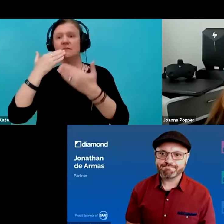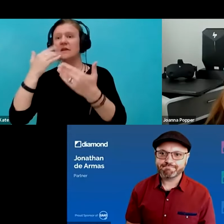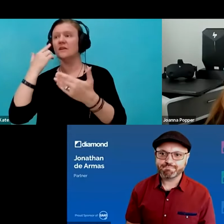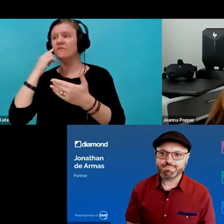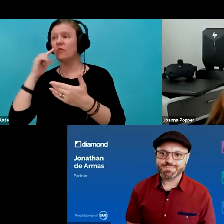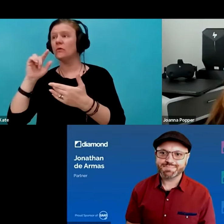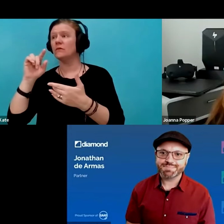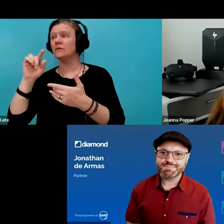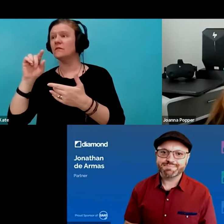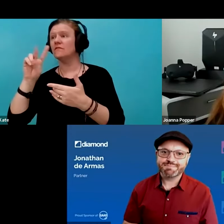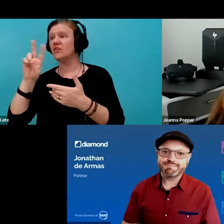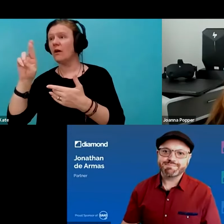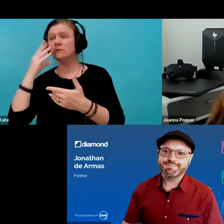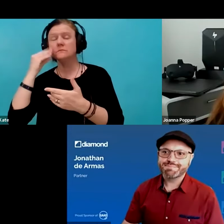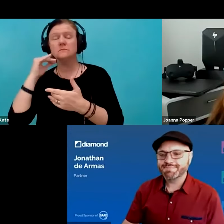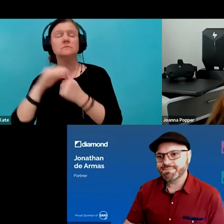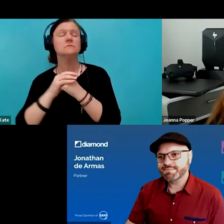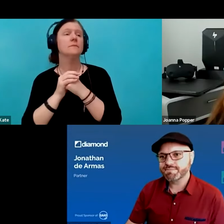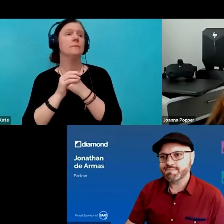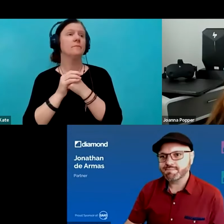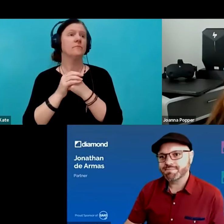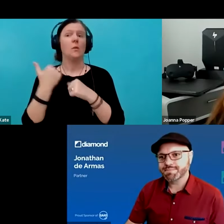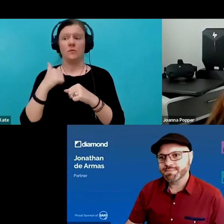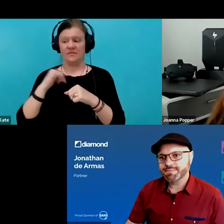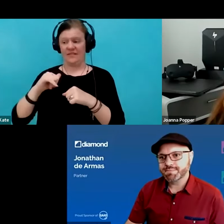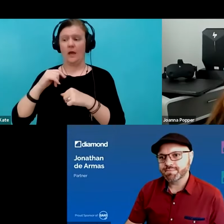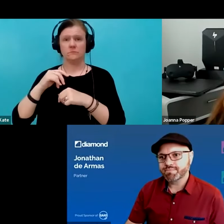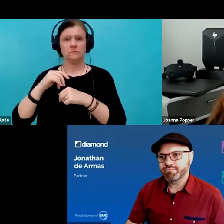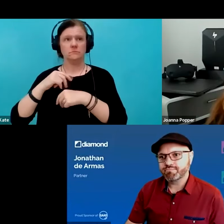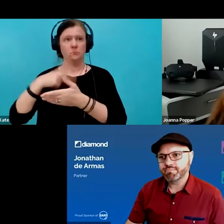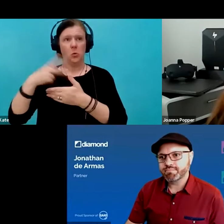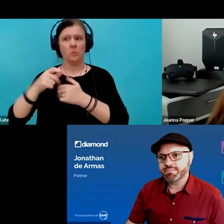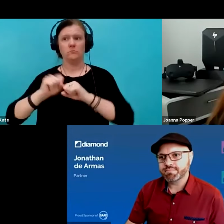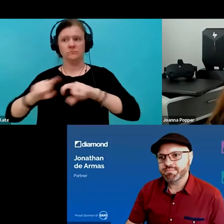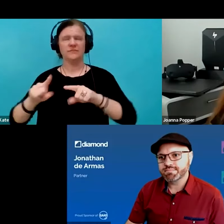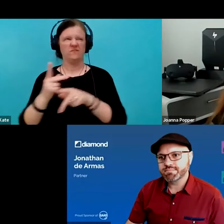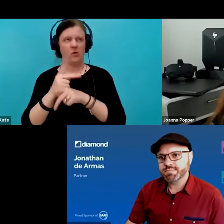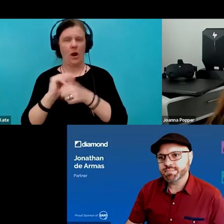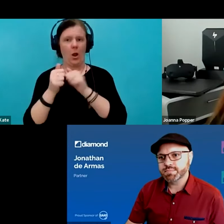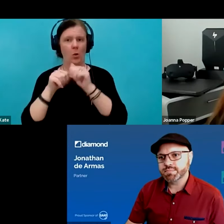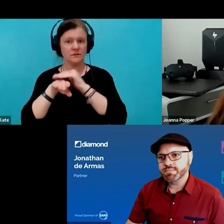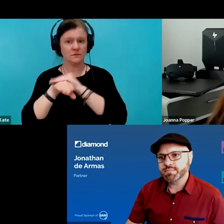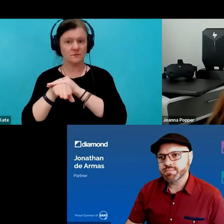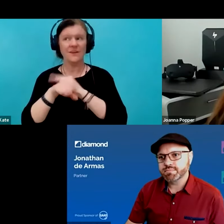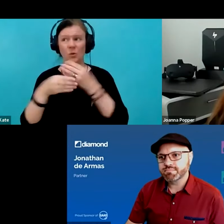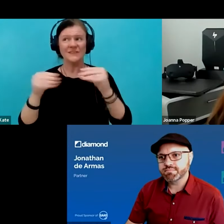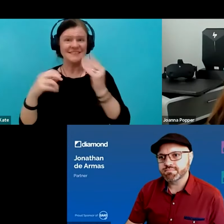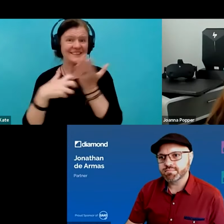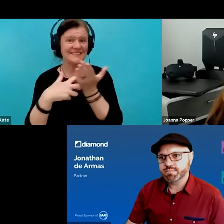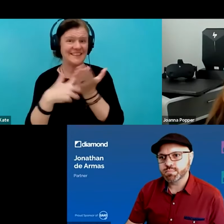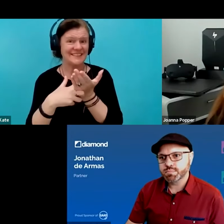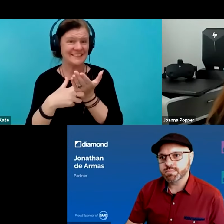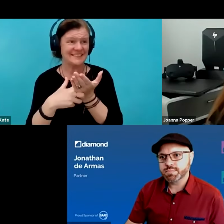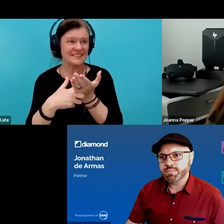possible, but when we were deploying this, we had to think about accessibility. Chadwick Turner: Because we were selling tickets. Not only was it legally